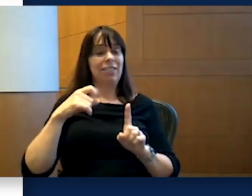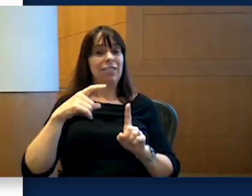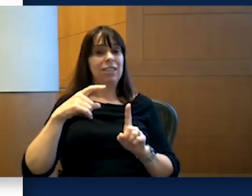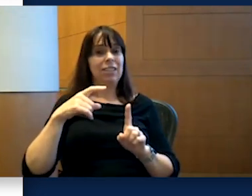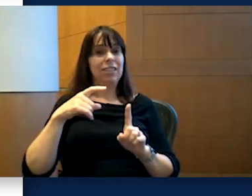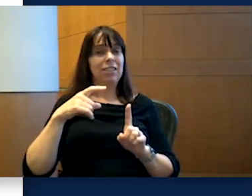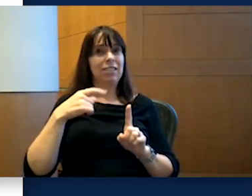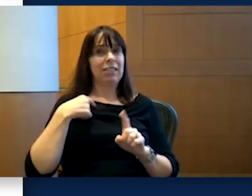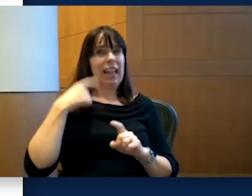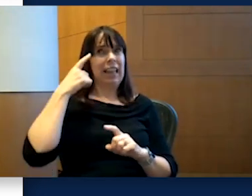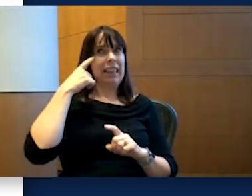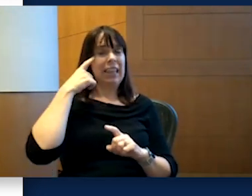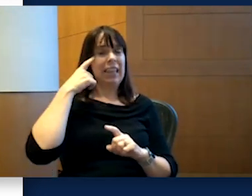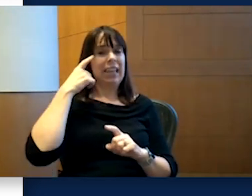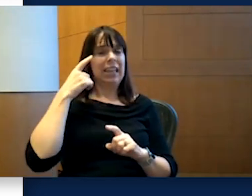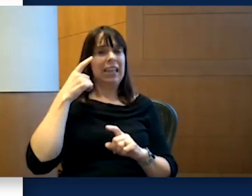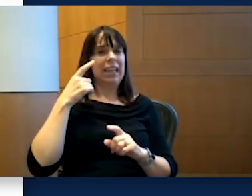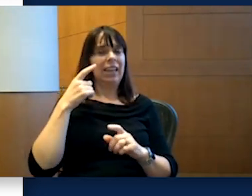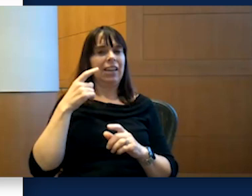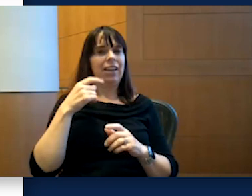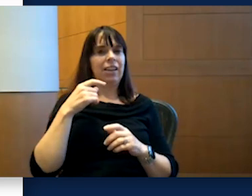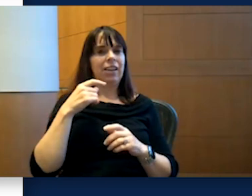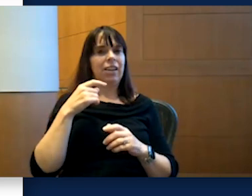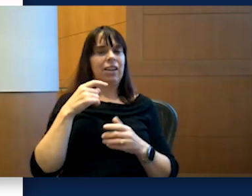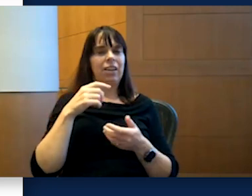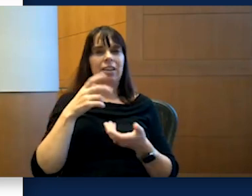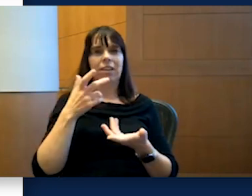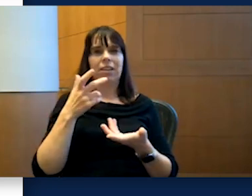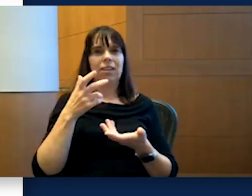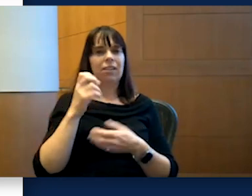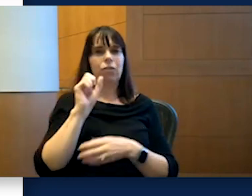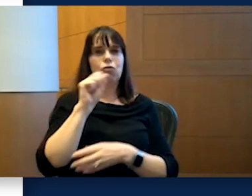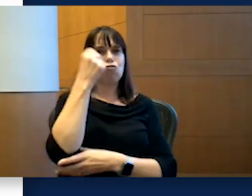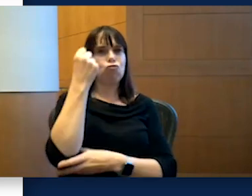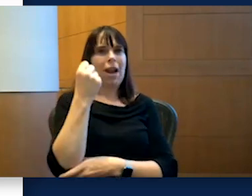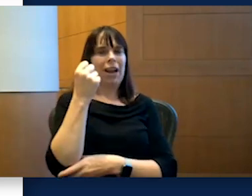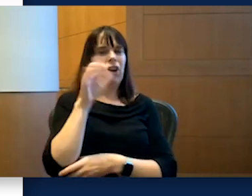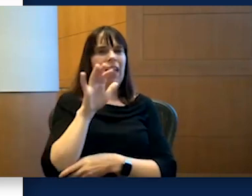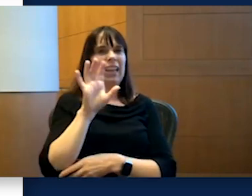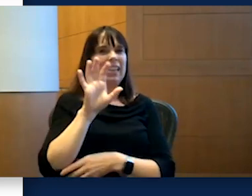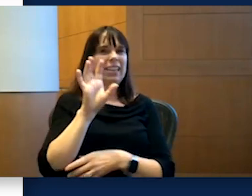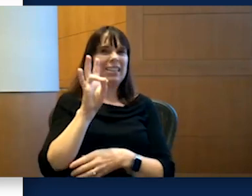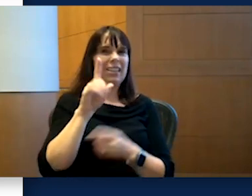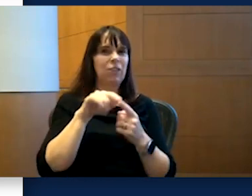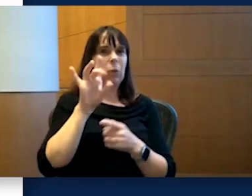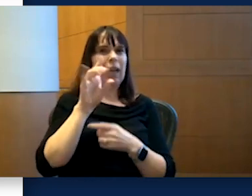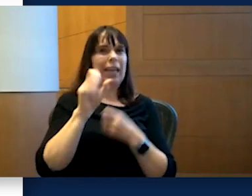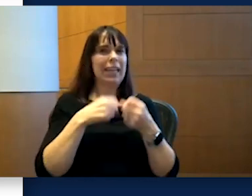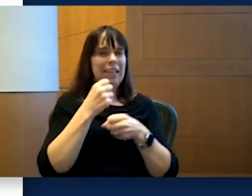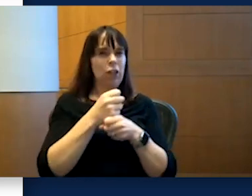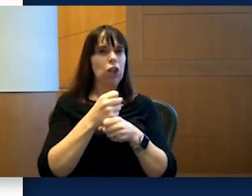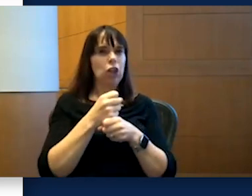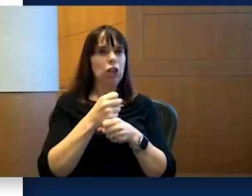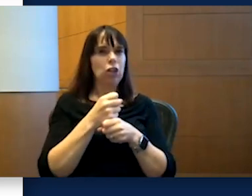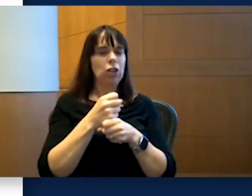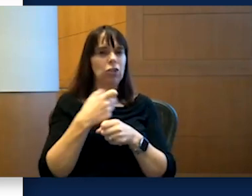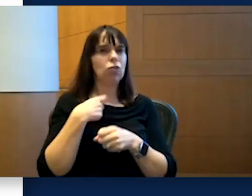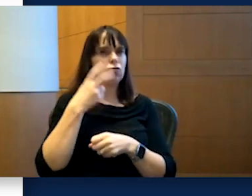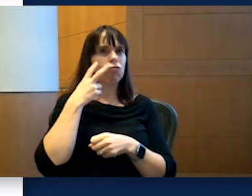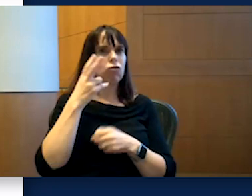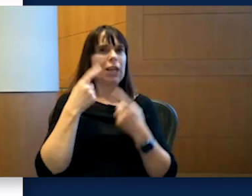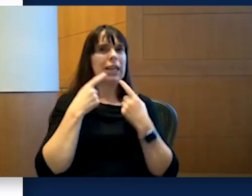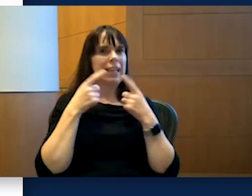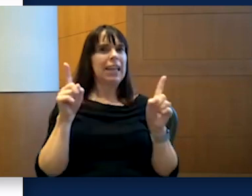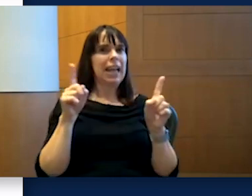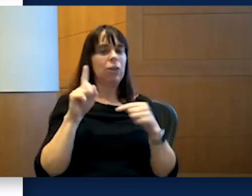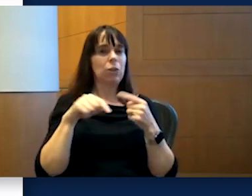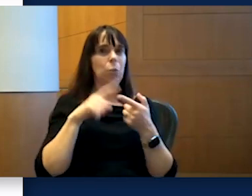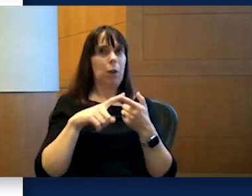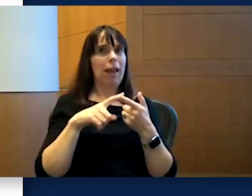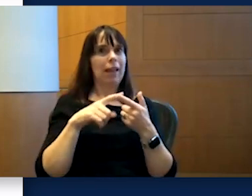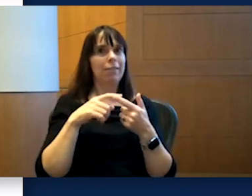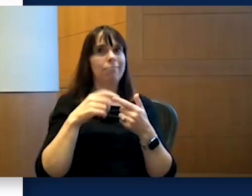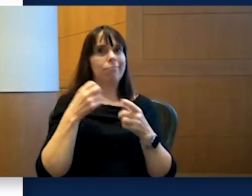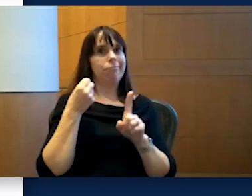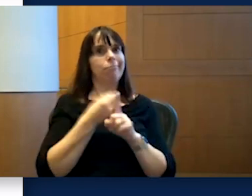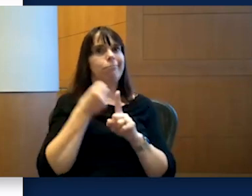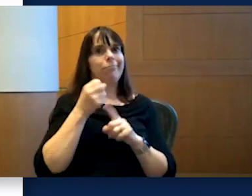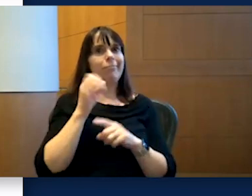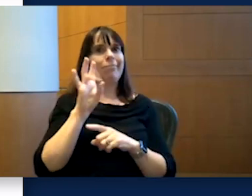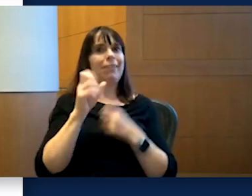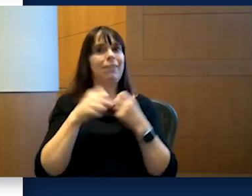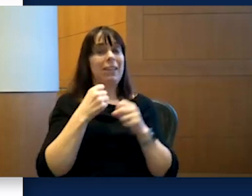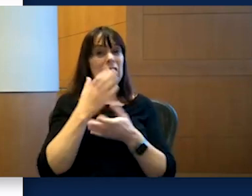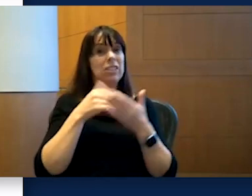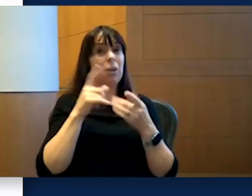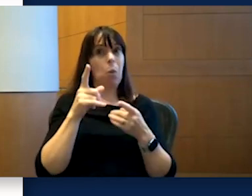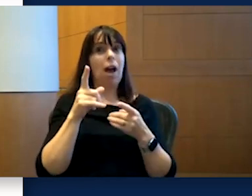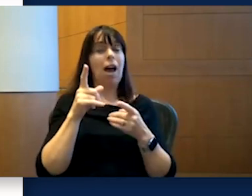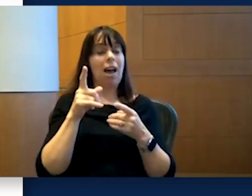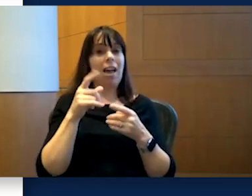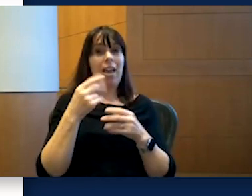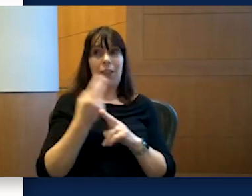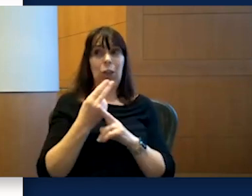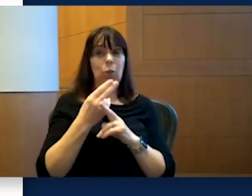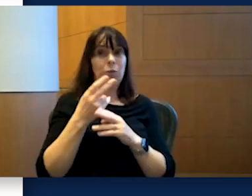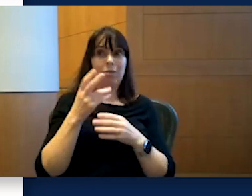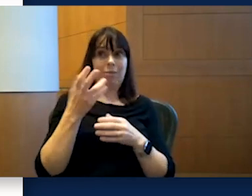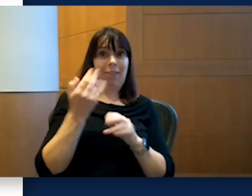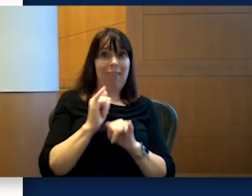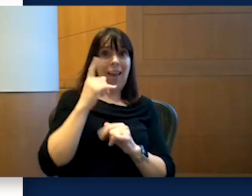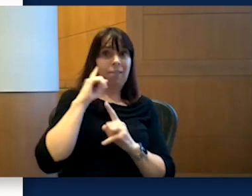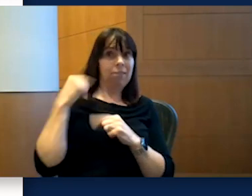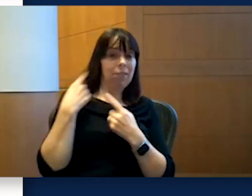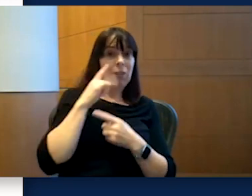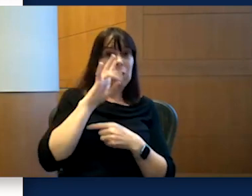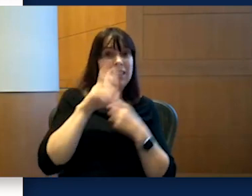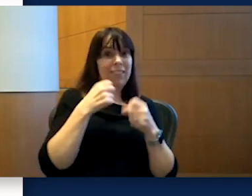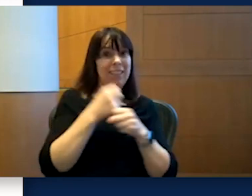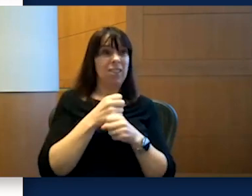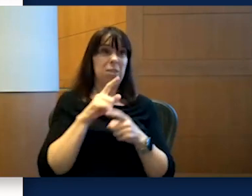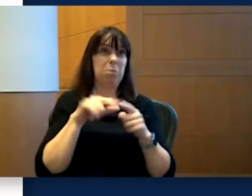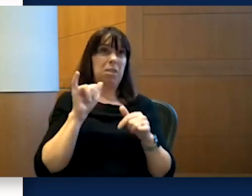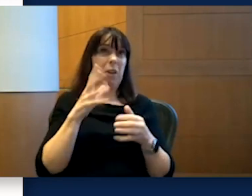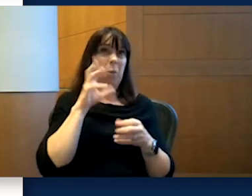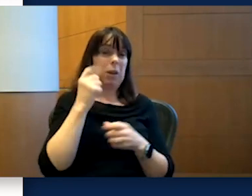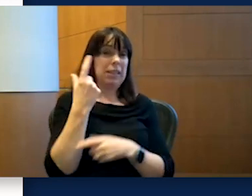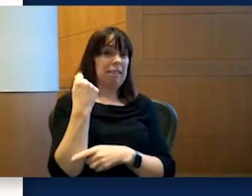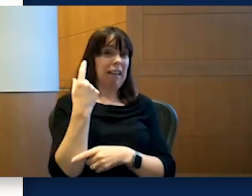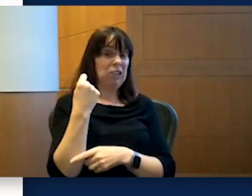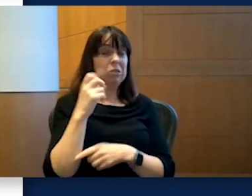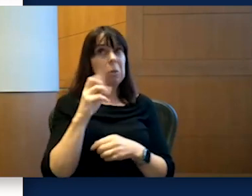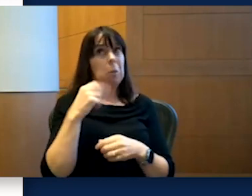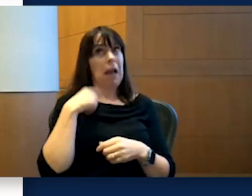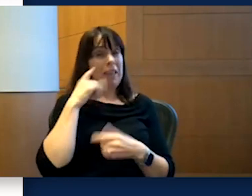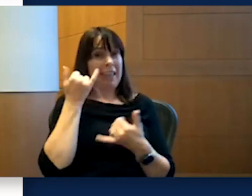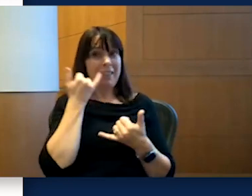This is also signals where I think the record is somewhere around seven or eight years. I saw the announcement when they hit the seven-year mark, that they'd had somebody they were recording with for seven years. But that was about a year ago. So, if they're still recording with that person, they're up to about eight years.